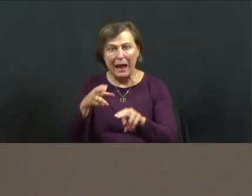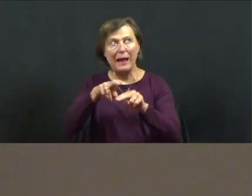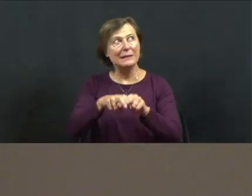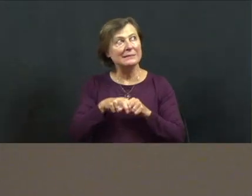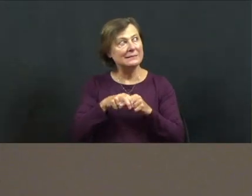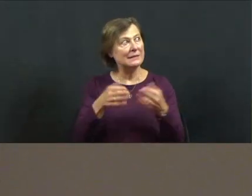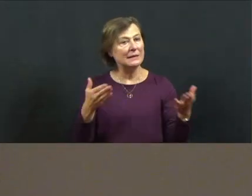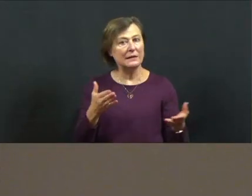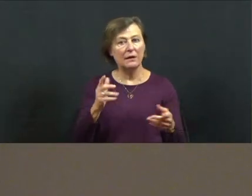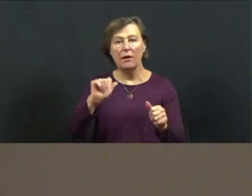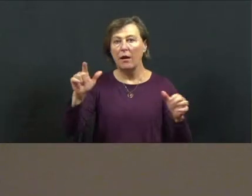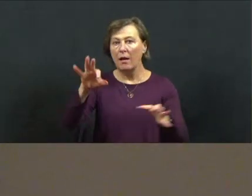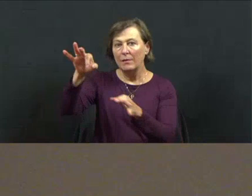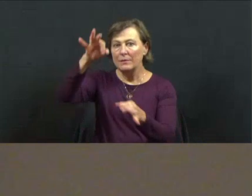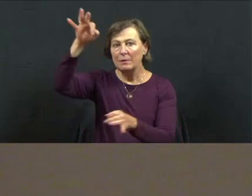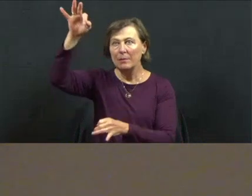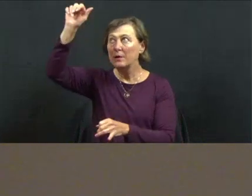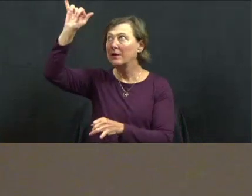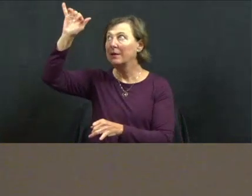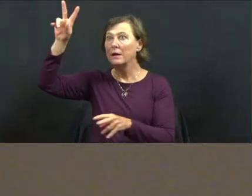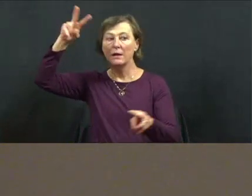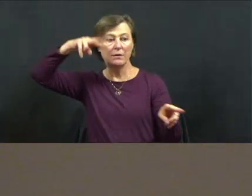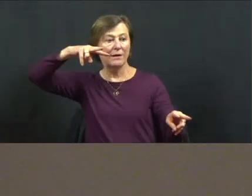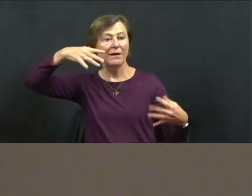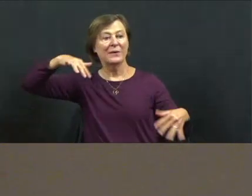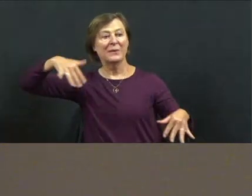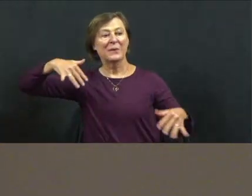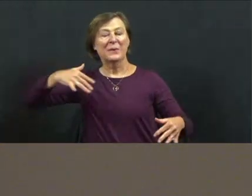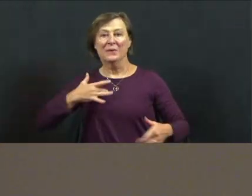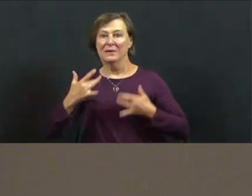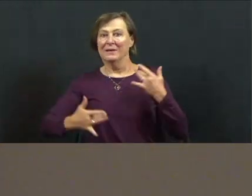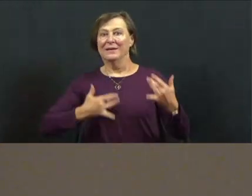the air, looking on, rejoiced hearing Siddhartha's